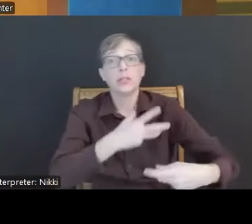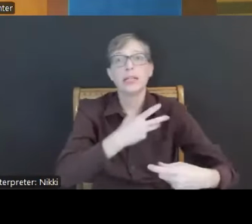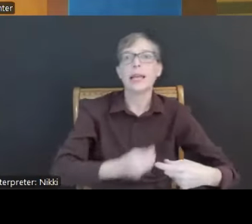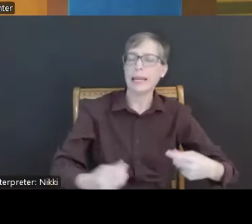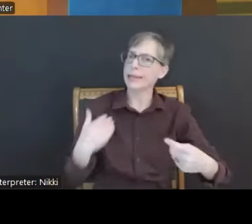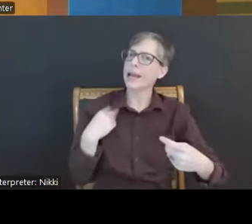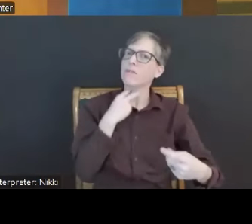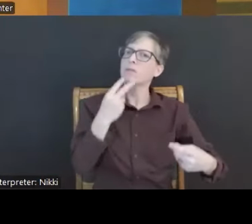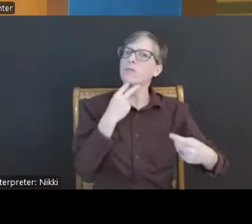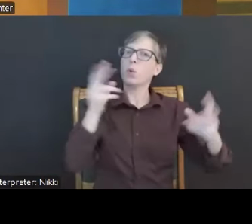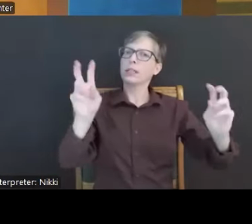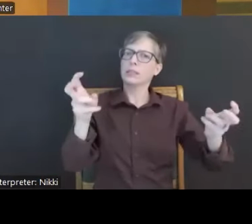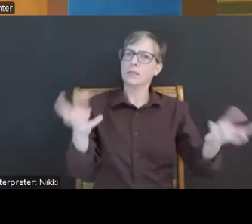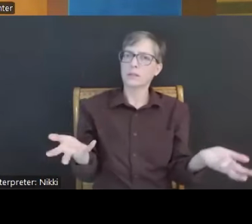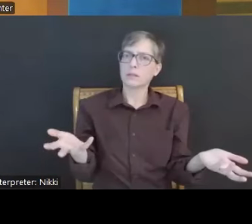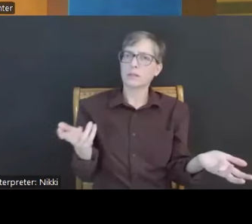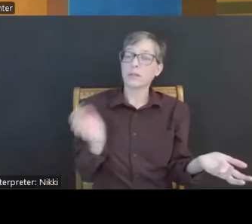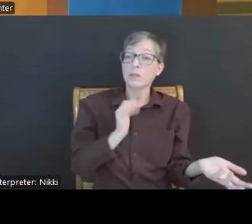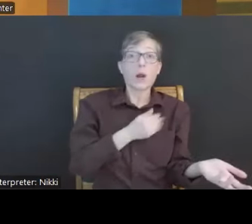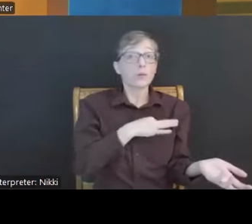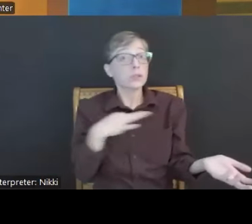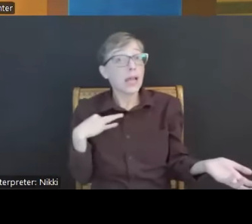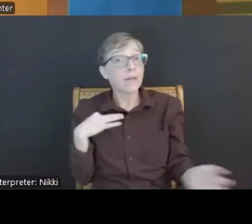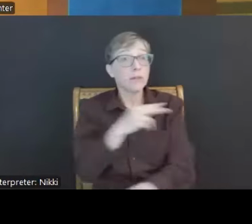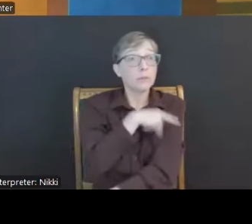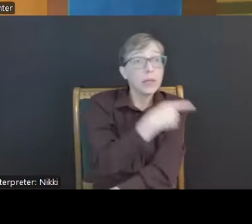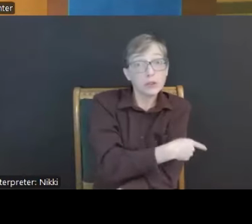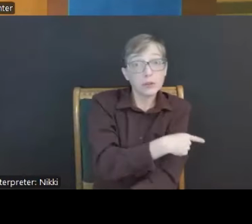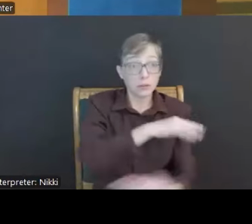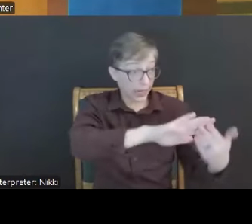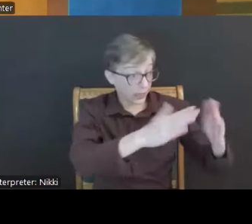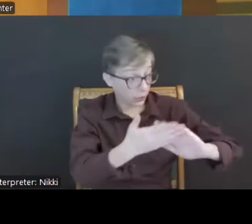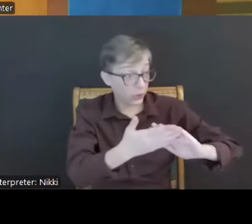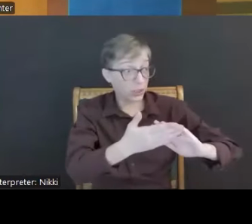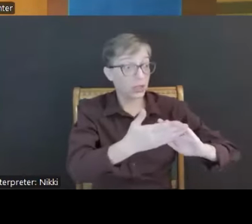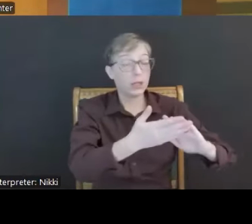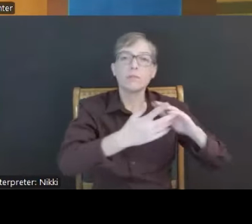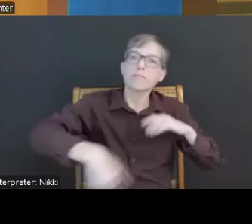our staff our patients and our community have a voice and that we are listening and going to